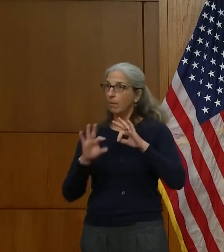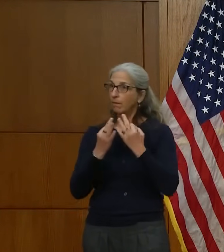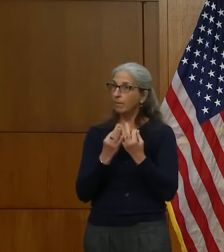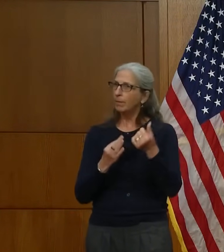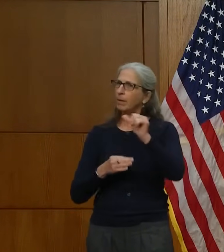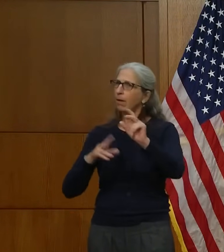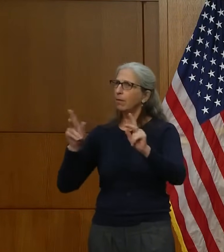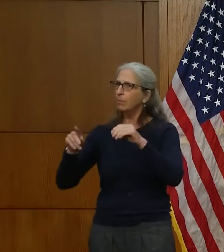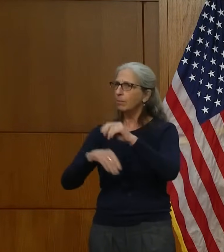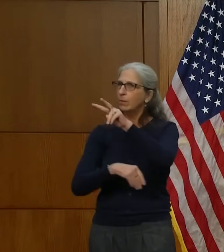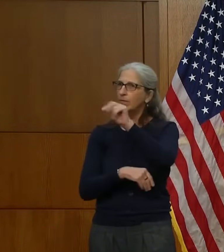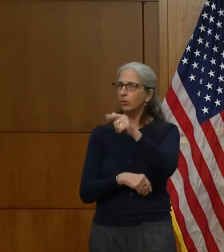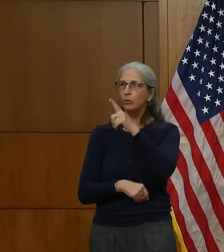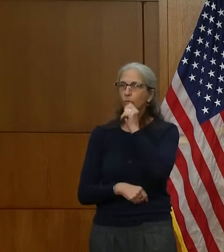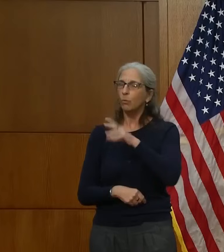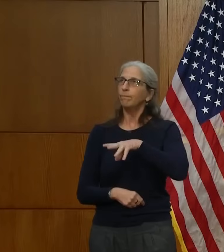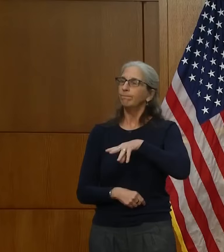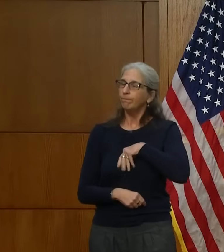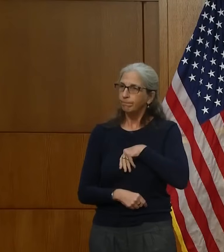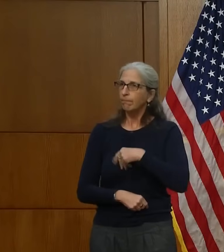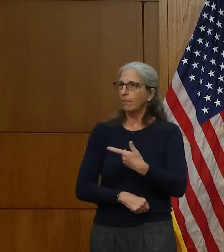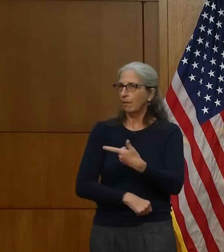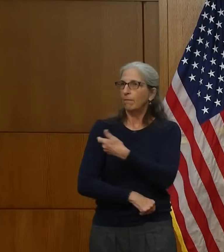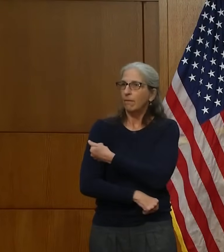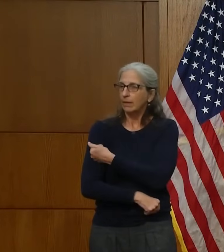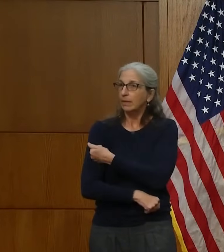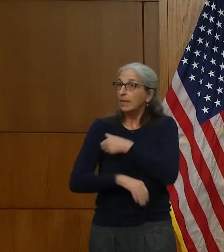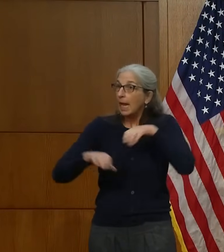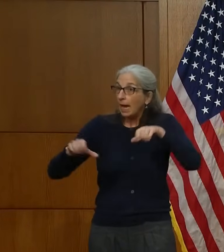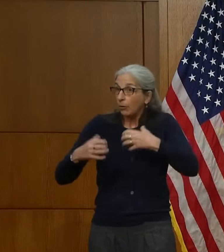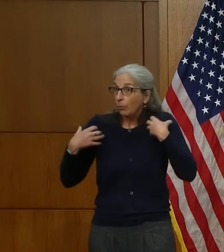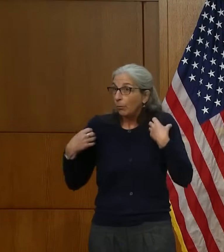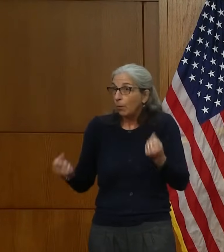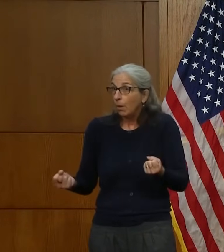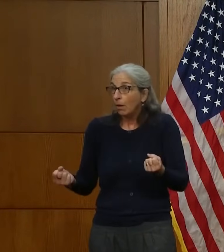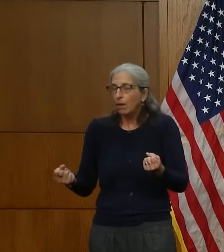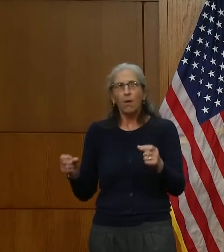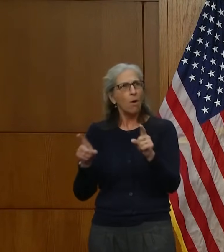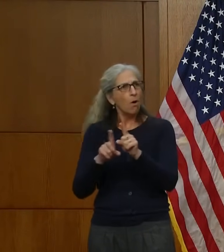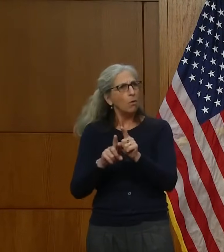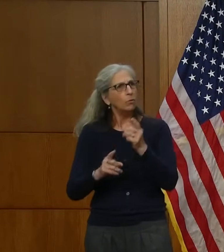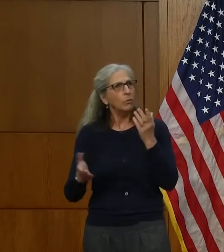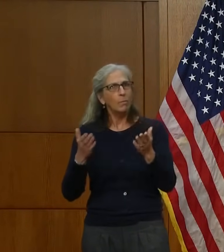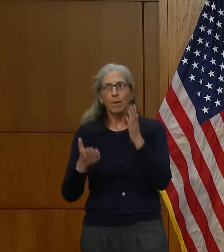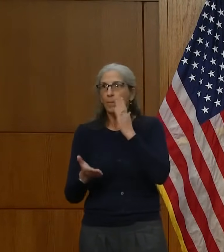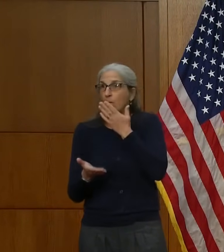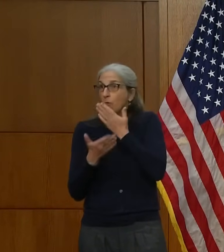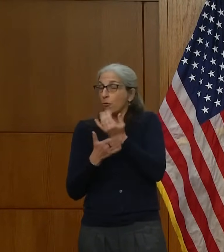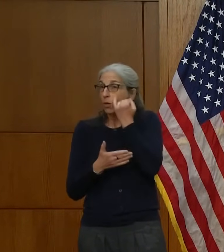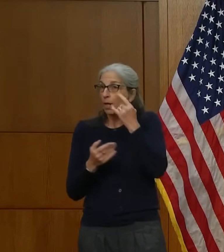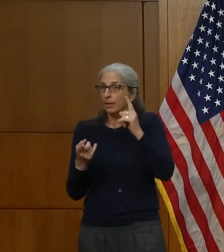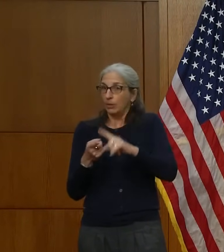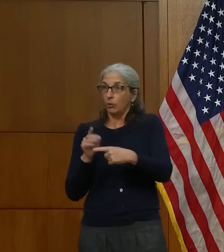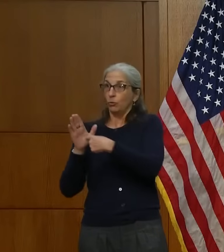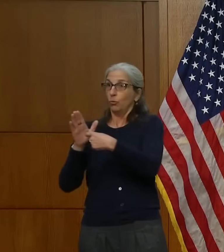LEADERS SUCH AS MYSELF, MY FAMILY THE REST OF VIRGINIANS THAT ARE, YOU KNOW, TAKING THE